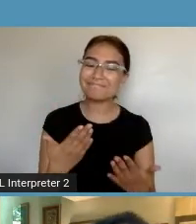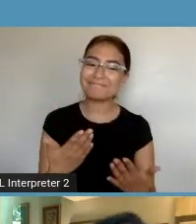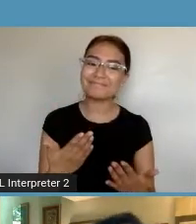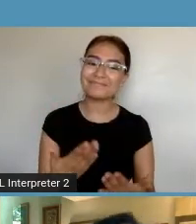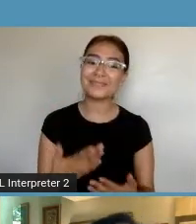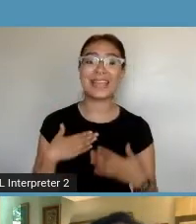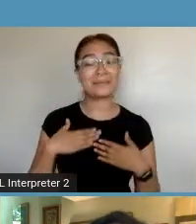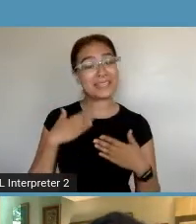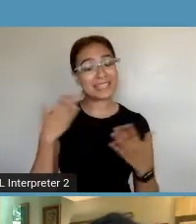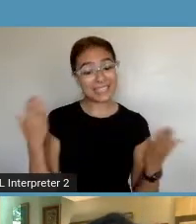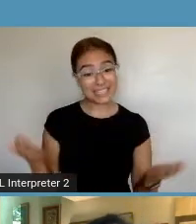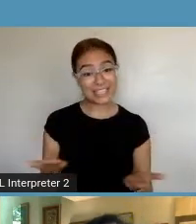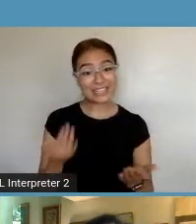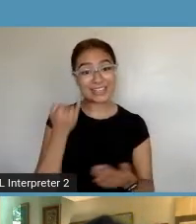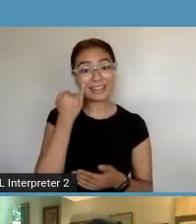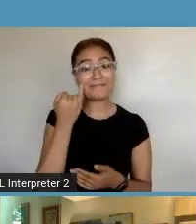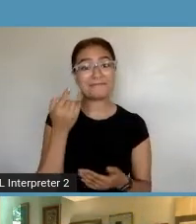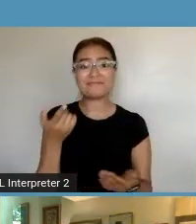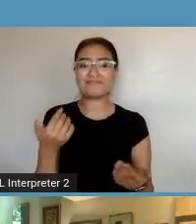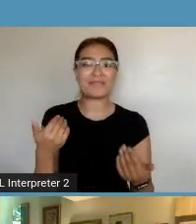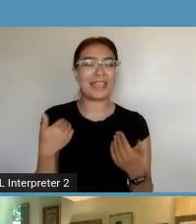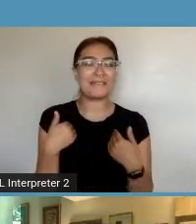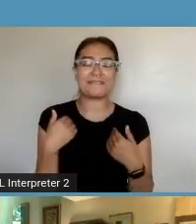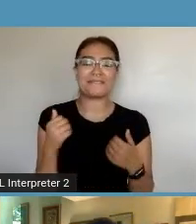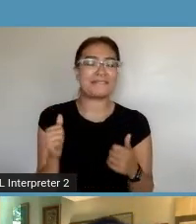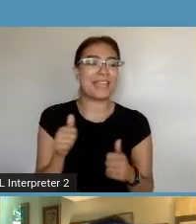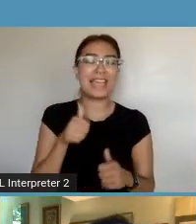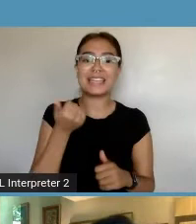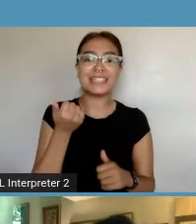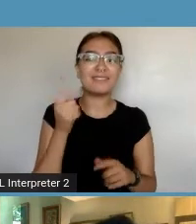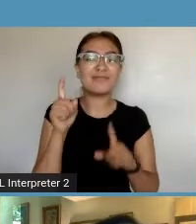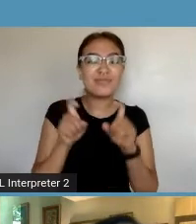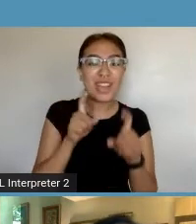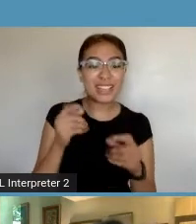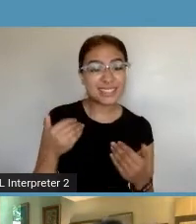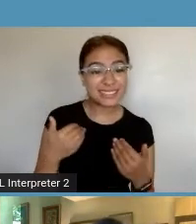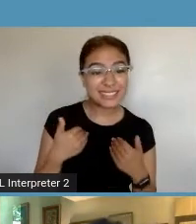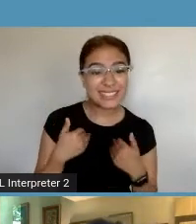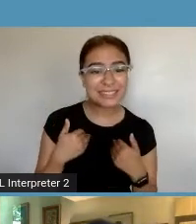have any closing remarks and questions that you might have and hopefully I can answer for you,